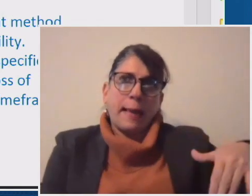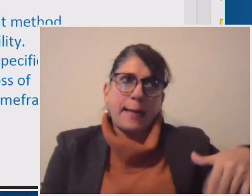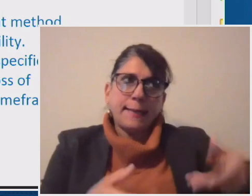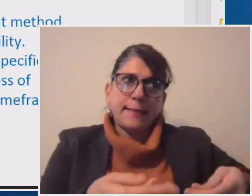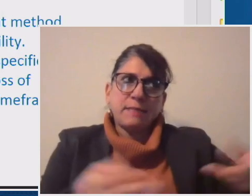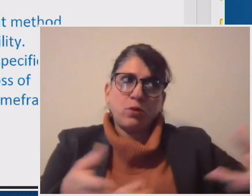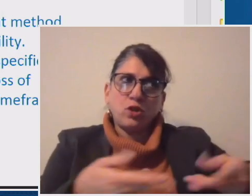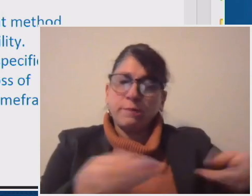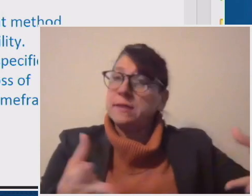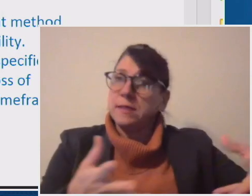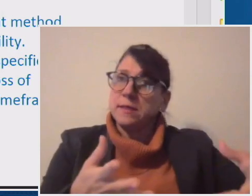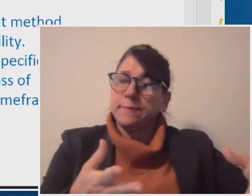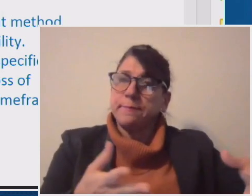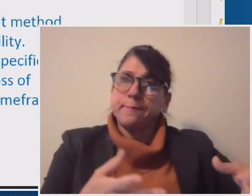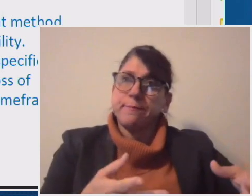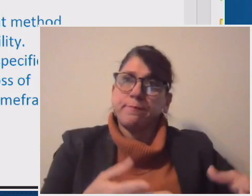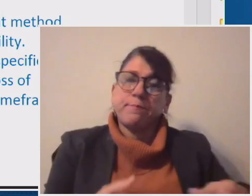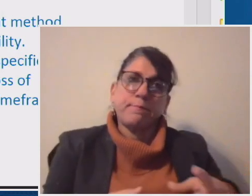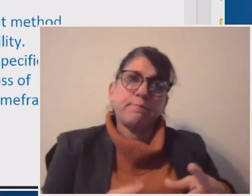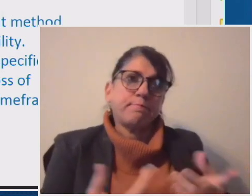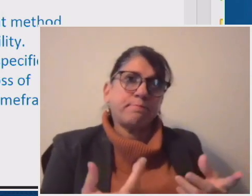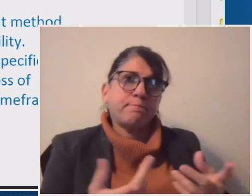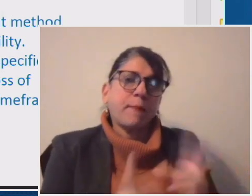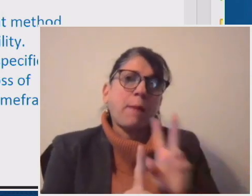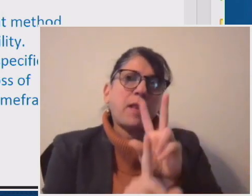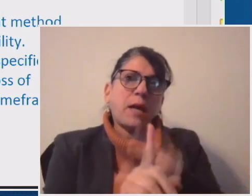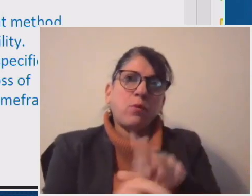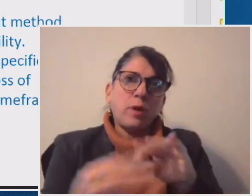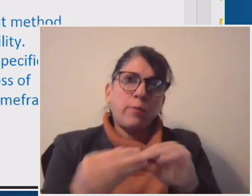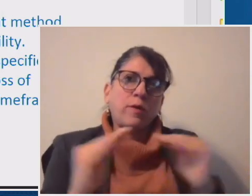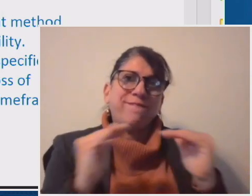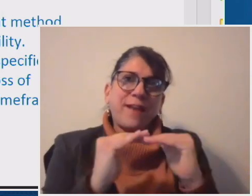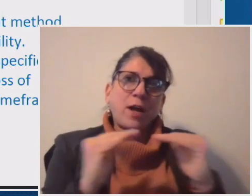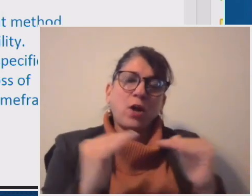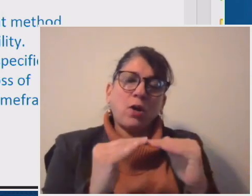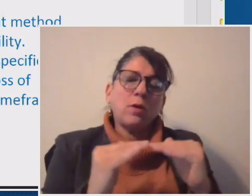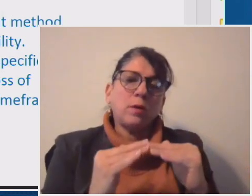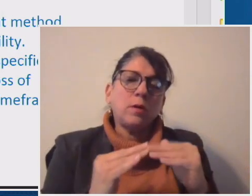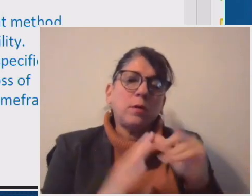and is a fair amount of time to extend to institutions which have closed to get